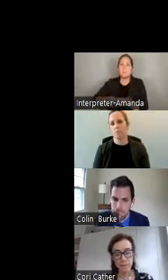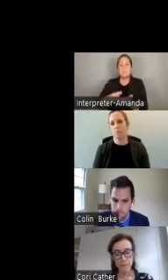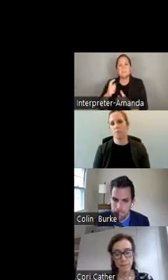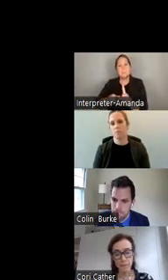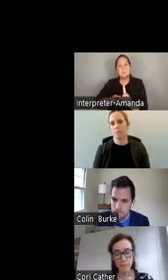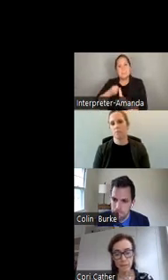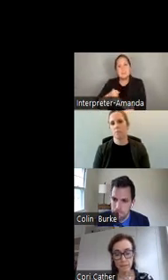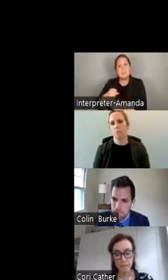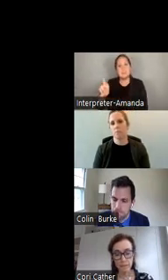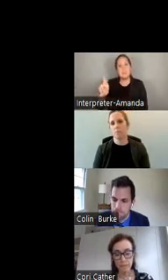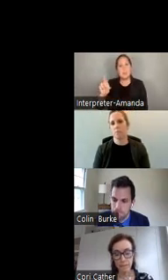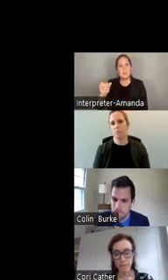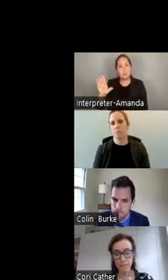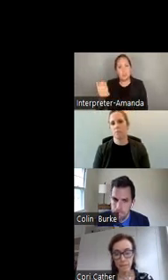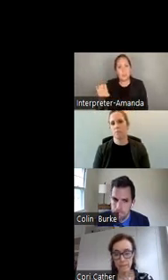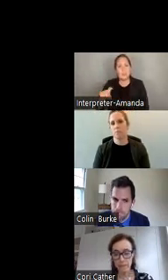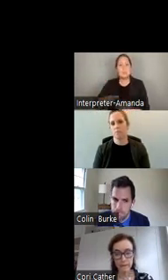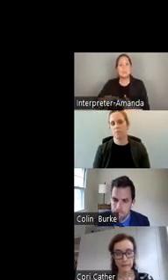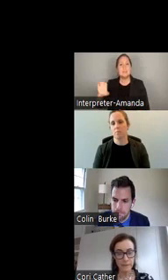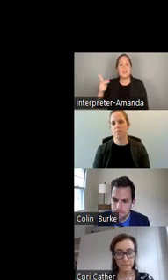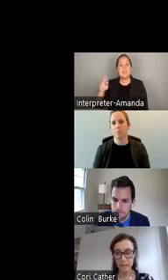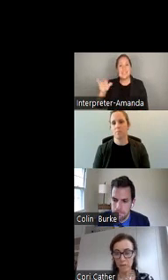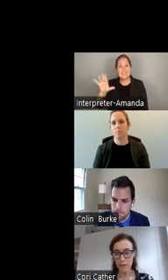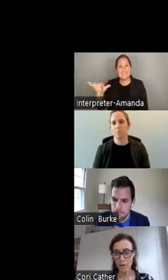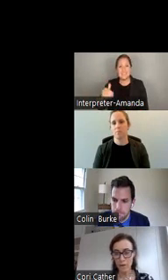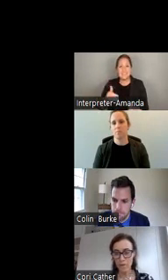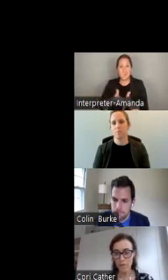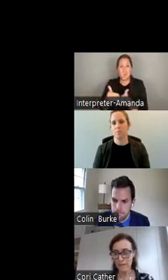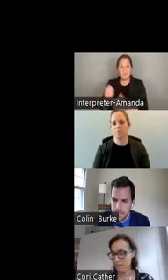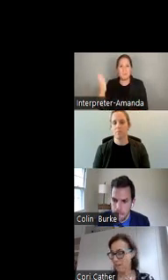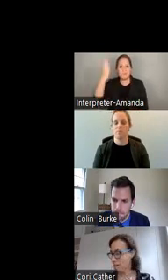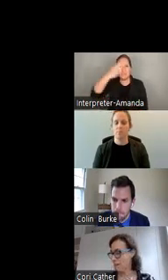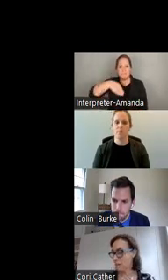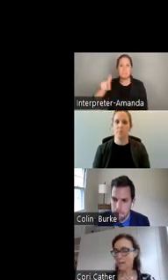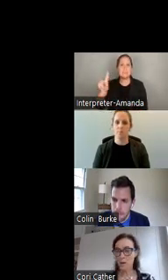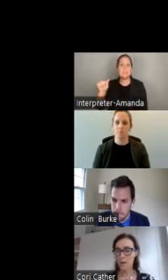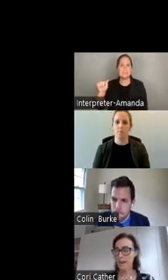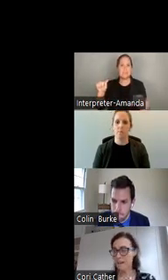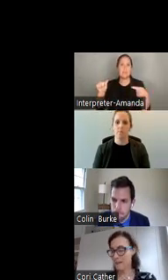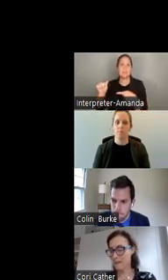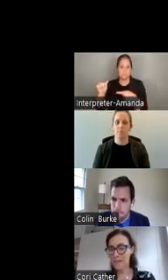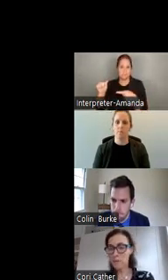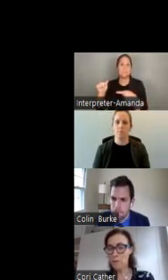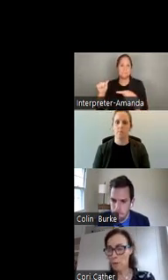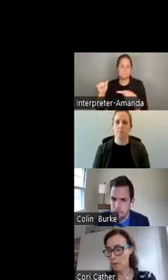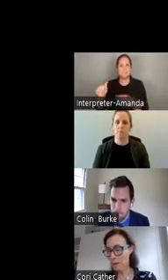disabilities are consistently left by the wayside thank you for that comment okay thank you so much